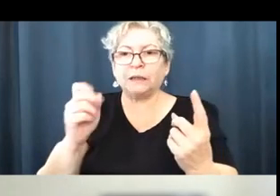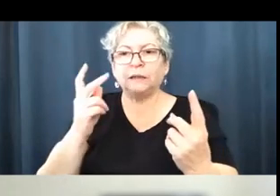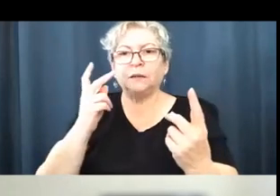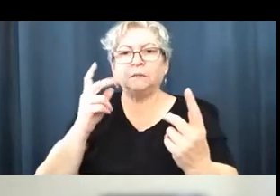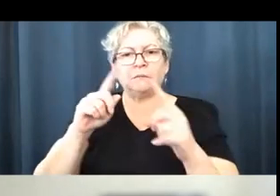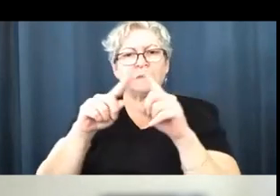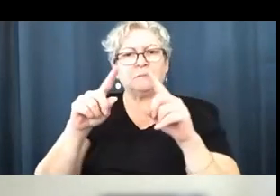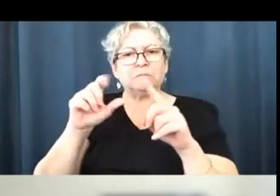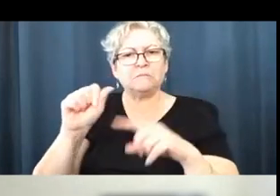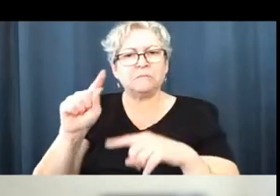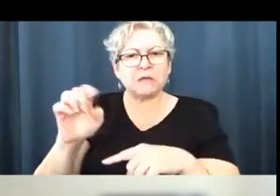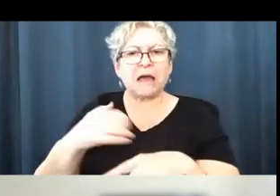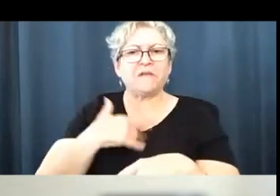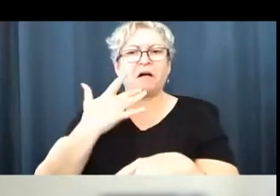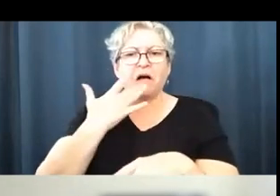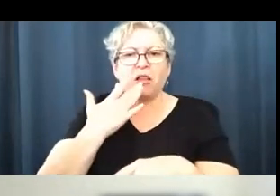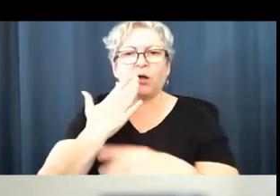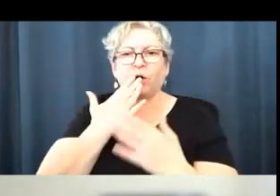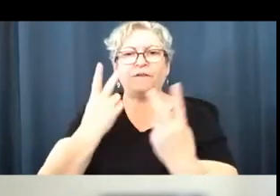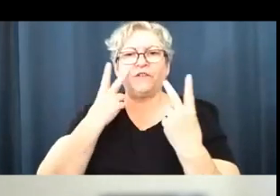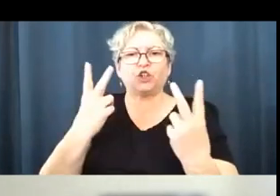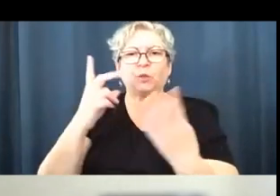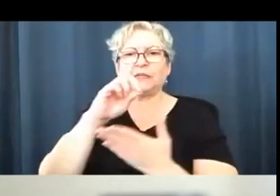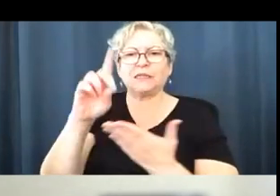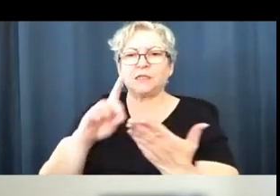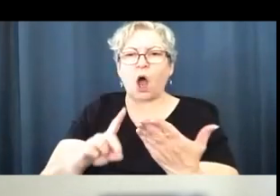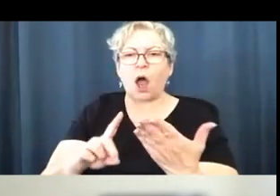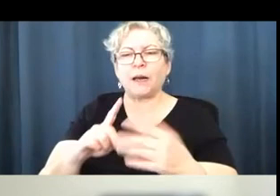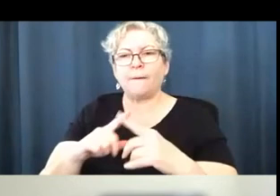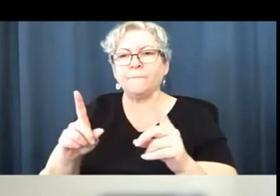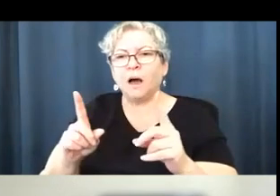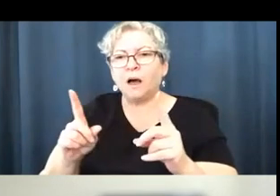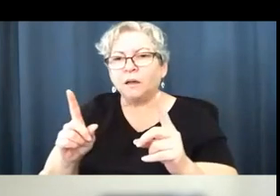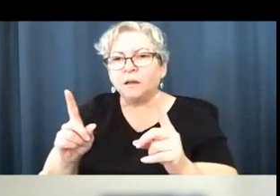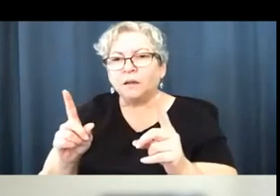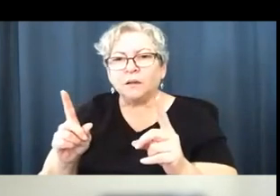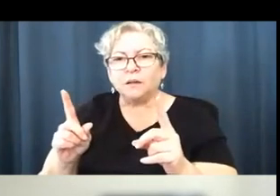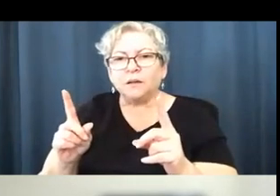your site can can have a good visual design, but. It can have . Yes, it can have all of that stuff,